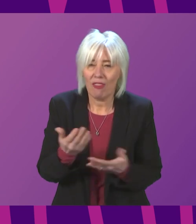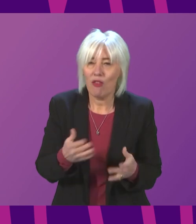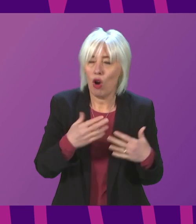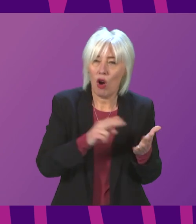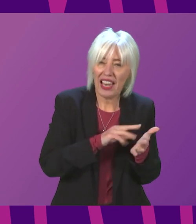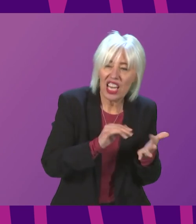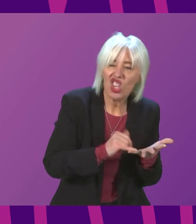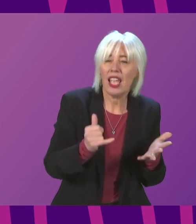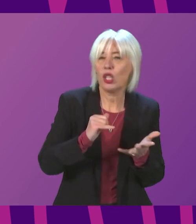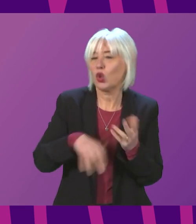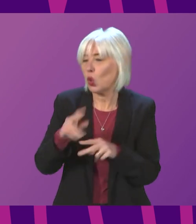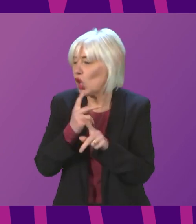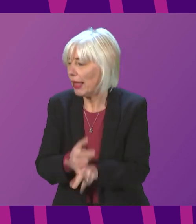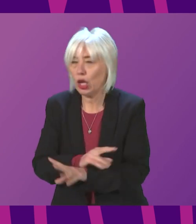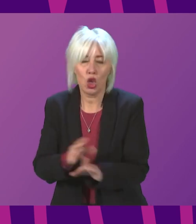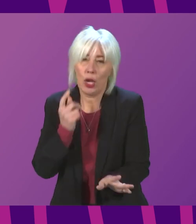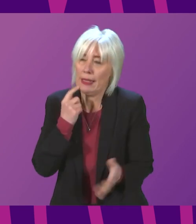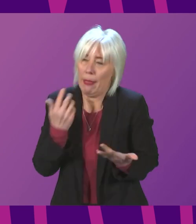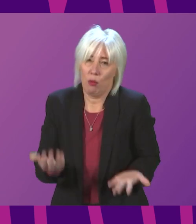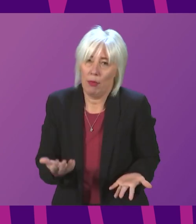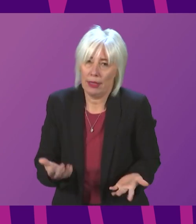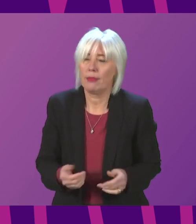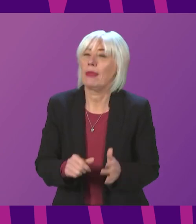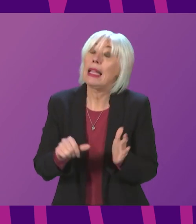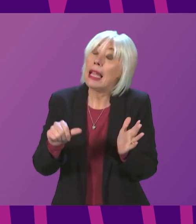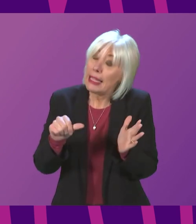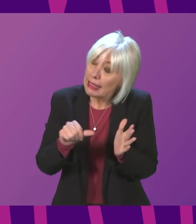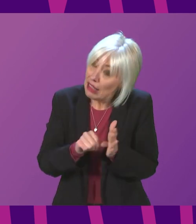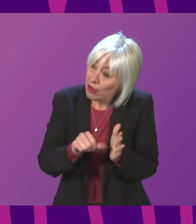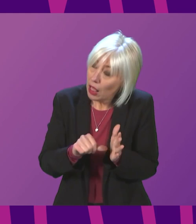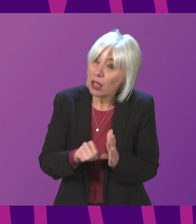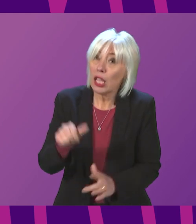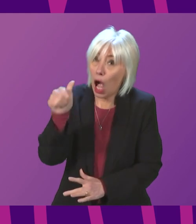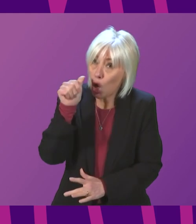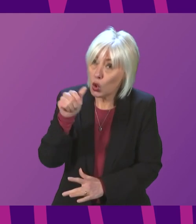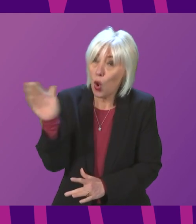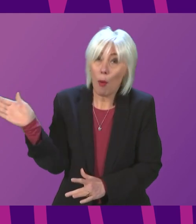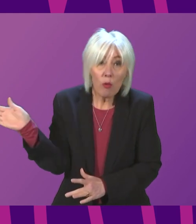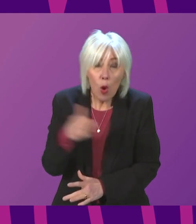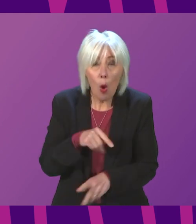That brings me back to my central point: difficult though it is, if we can all follow the guidance